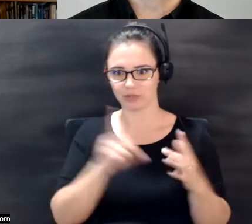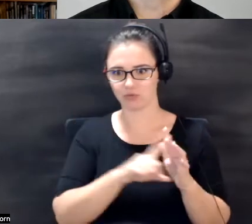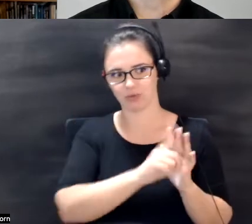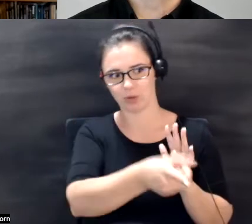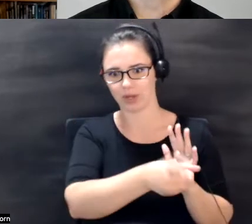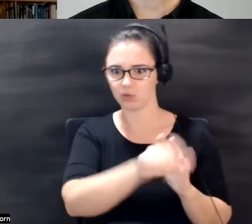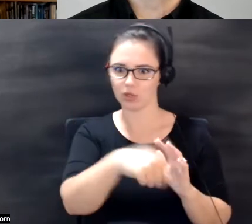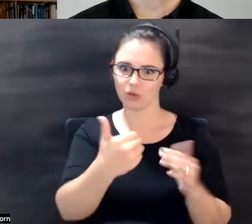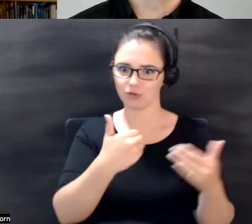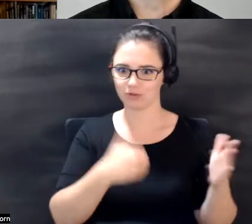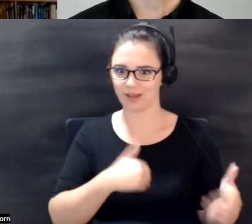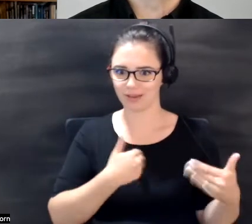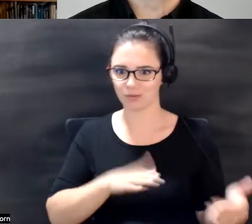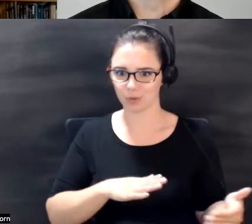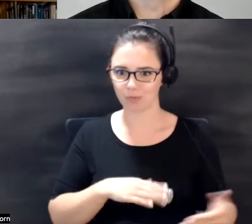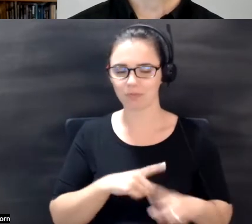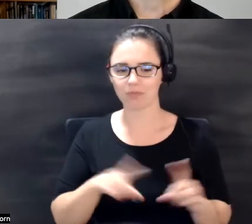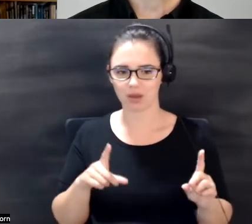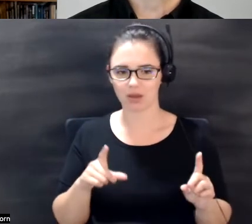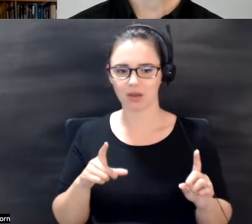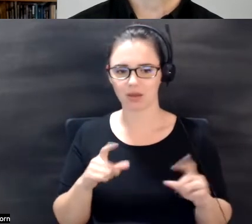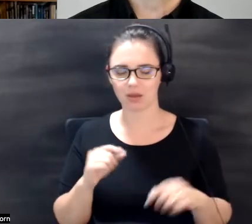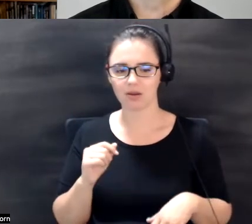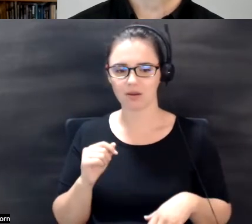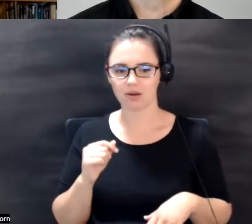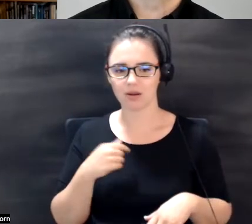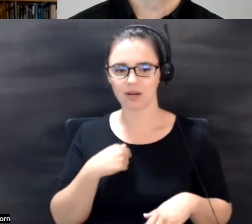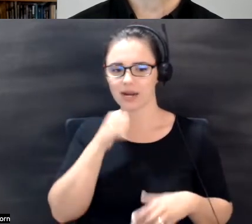the room. Um, but I didn't mean it to